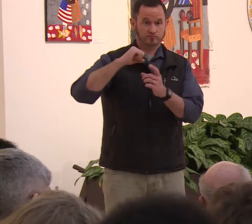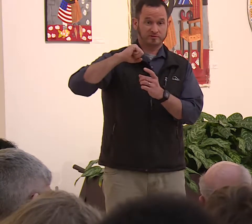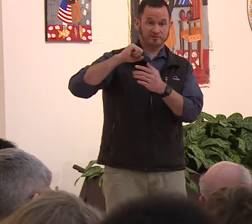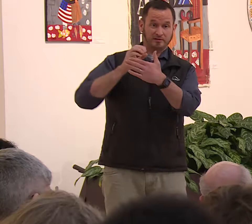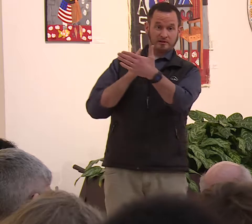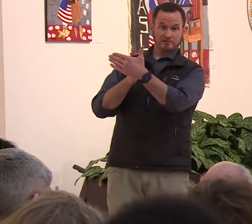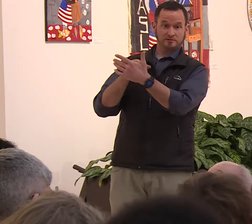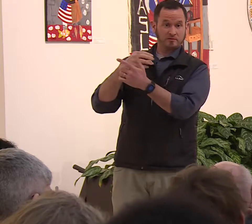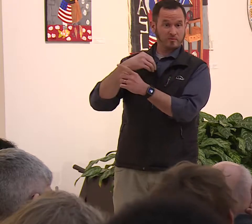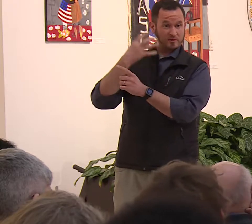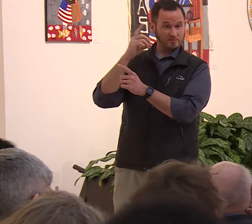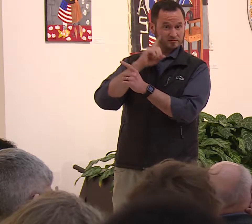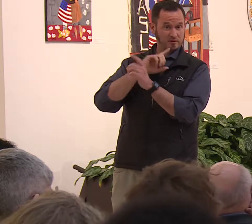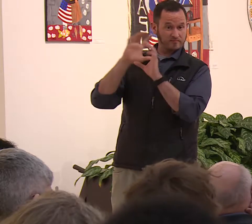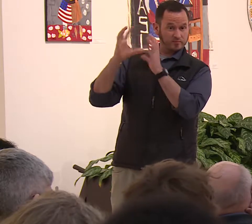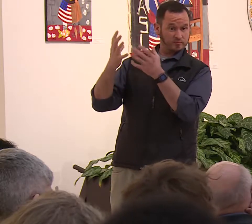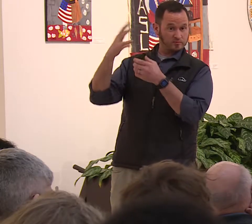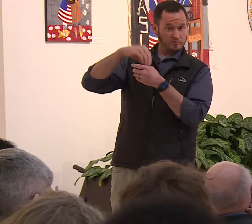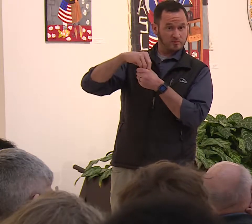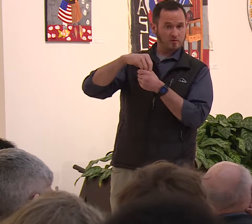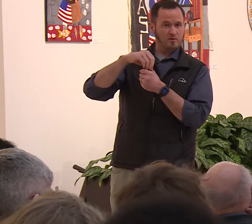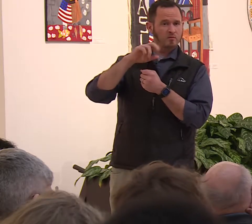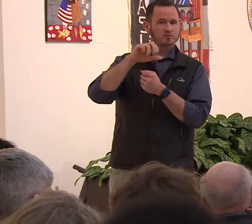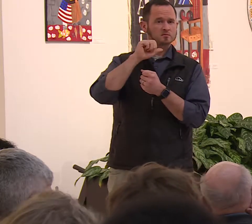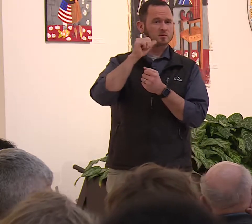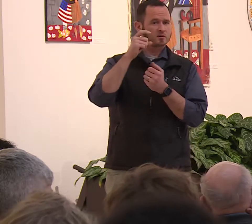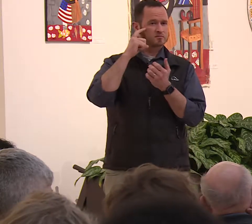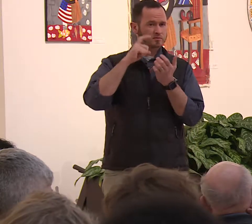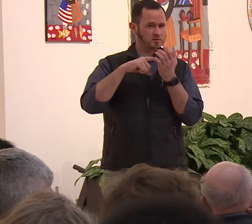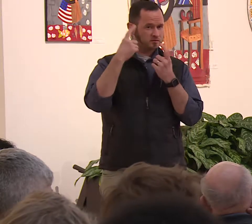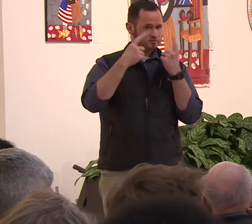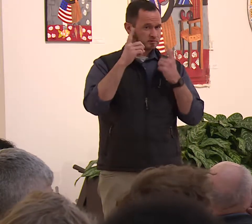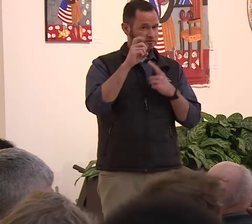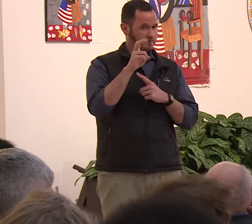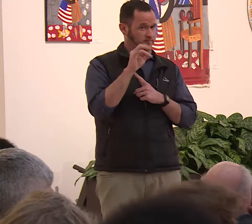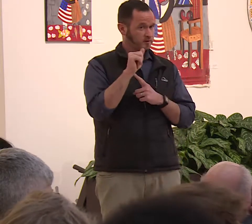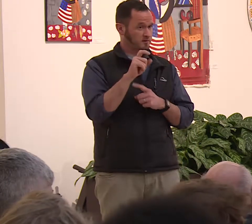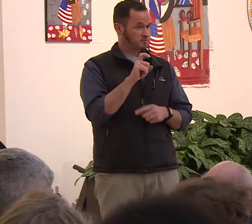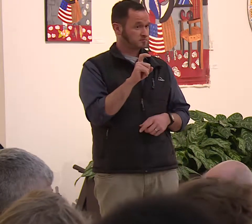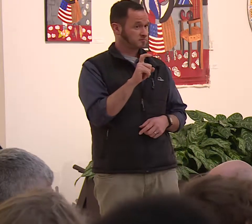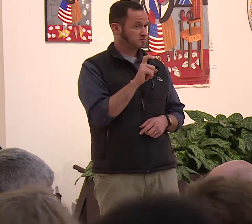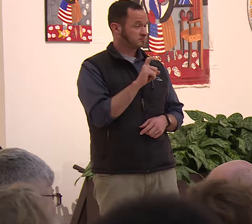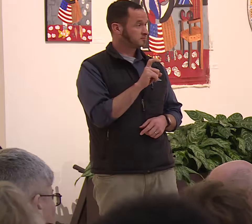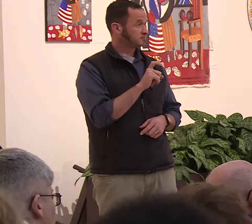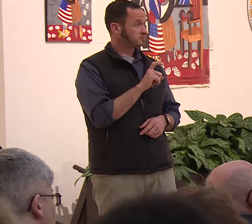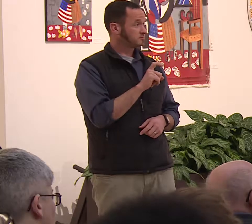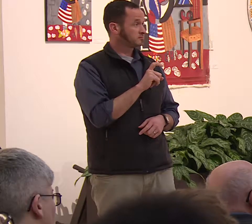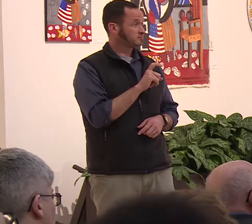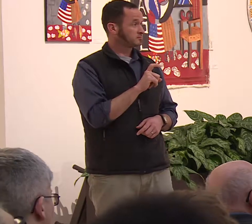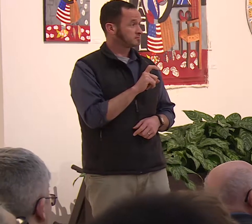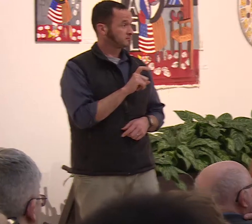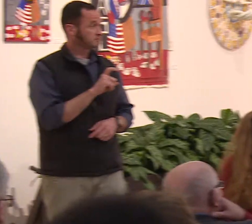Audience member: So De'VIA, is it specifically about the deaf experience, or is it also incorporating